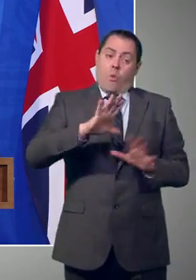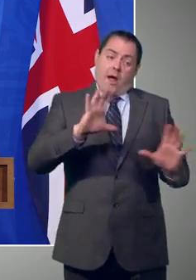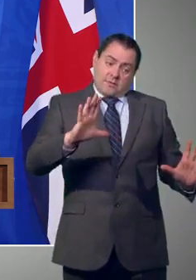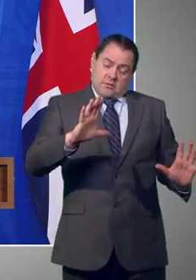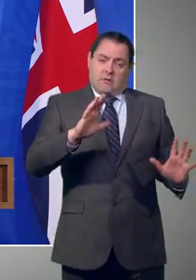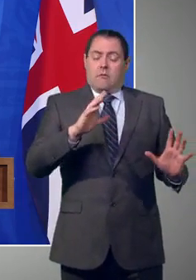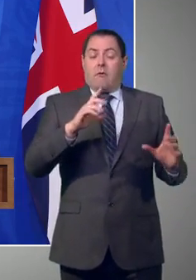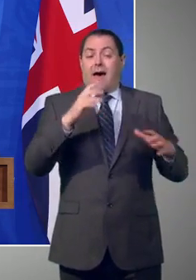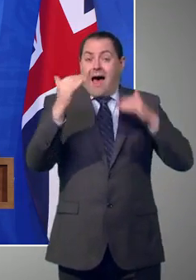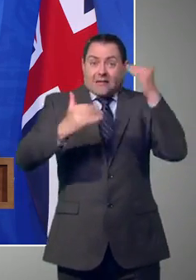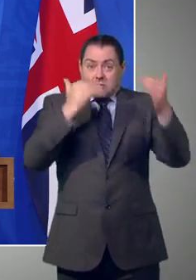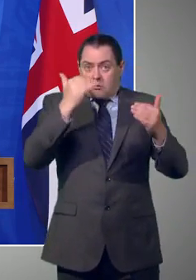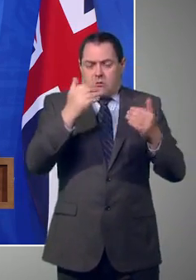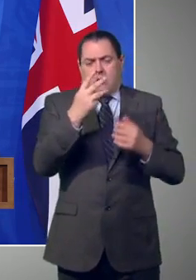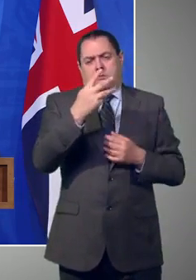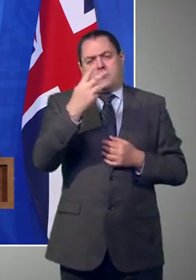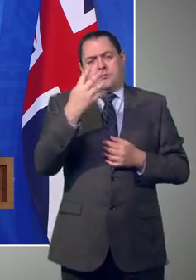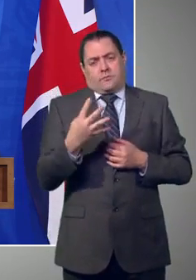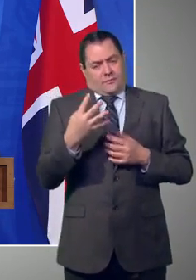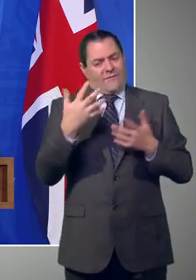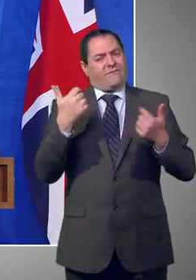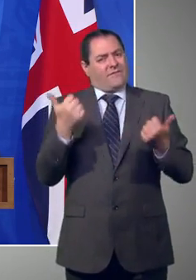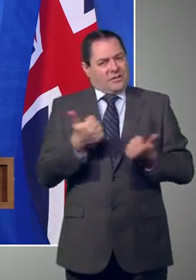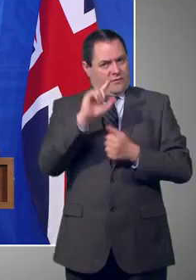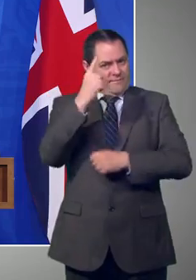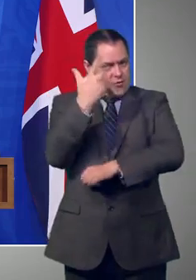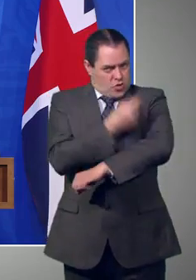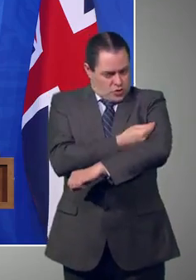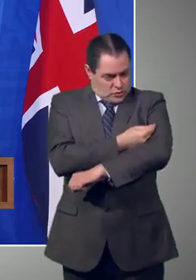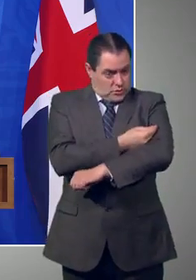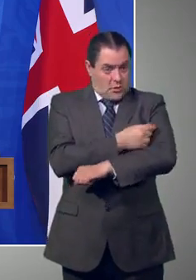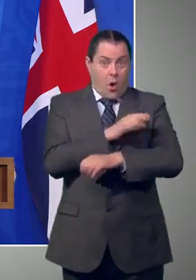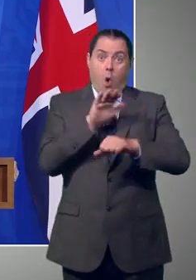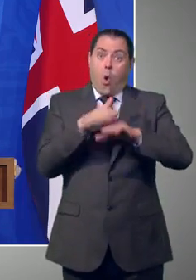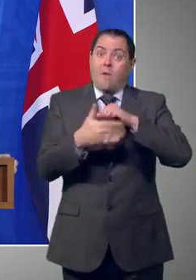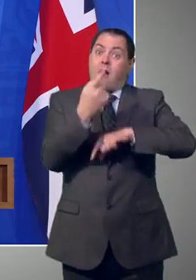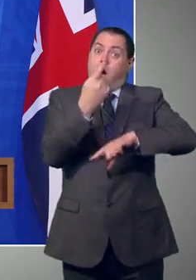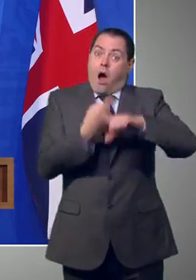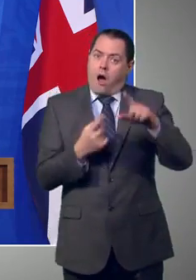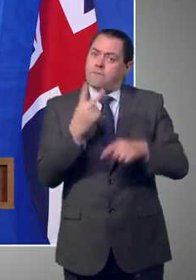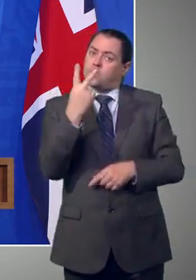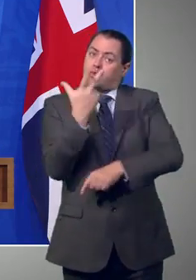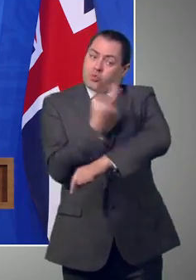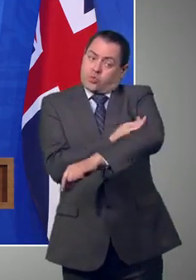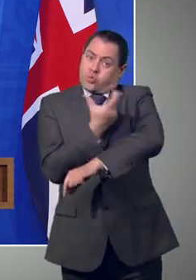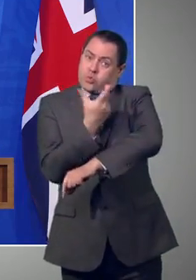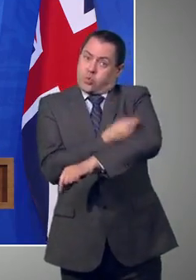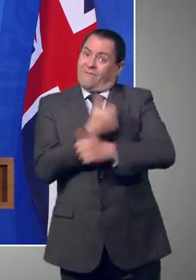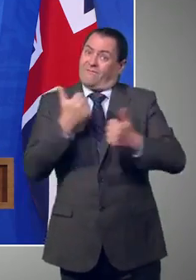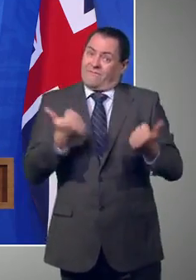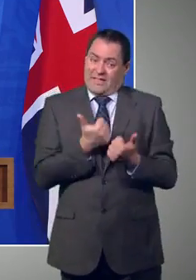now had their first dose and over half have had both doses.